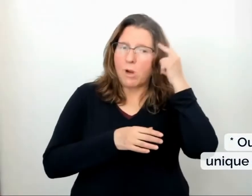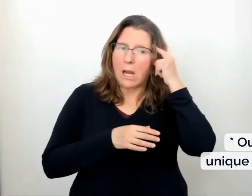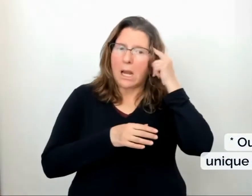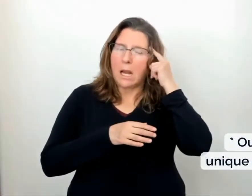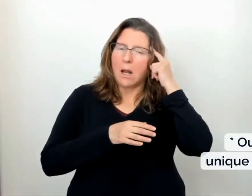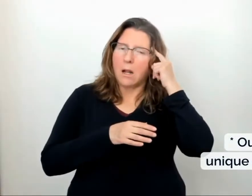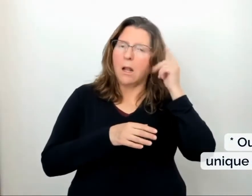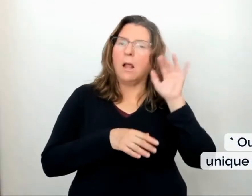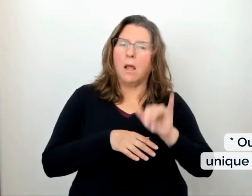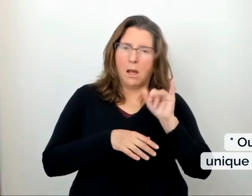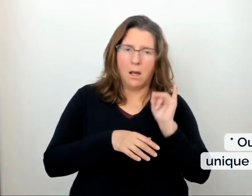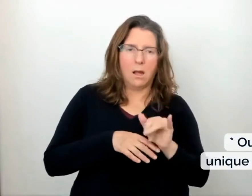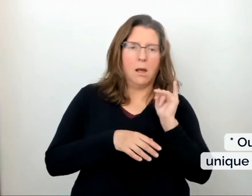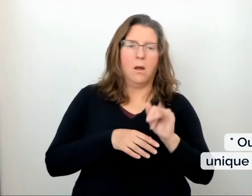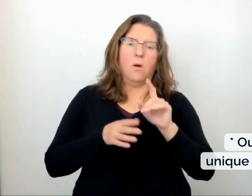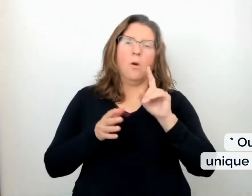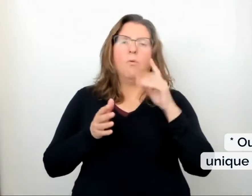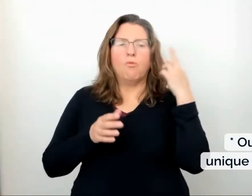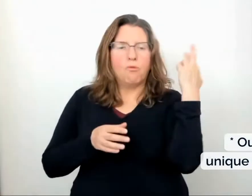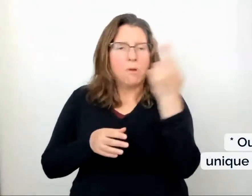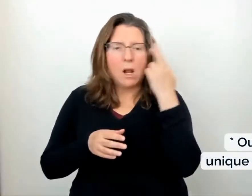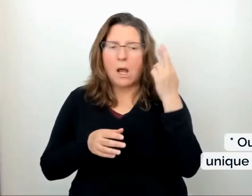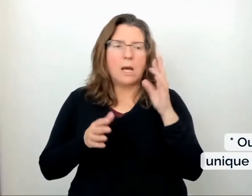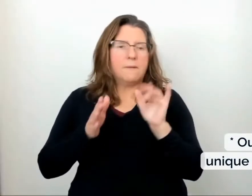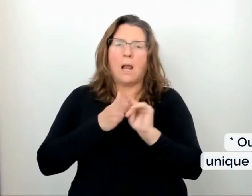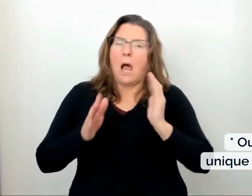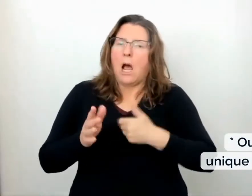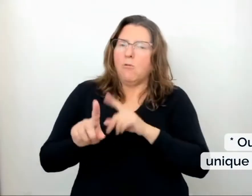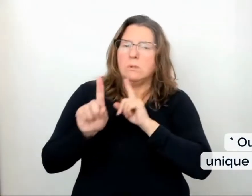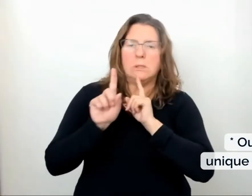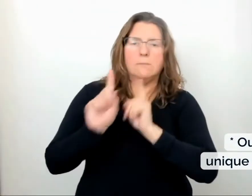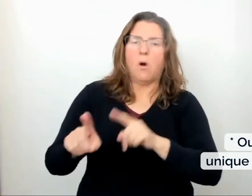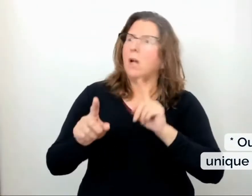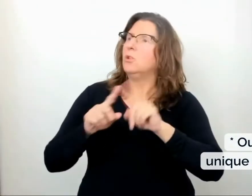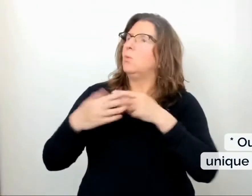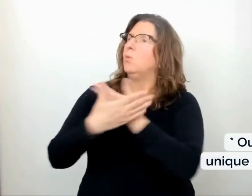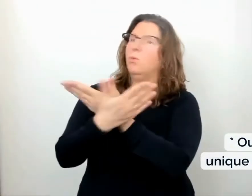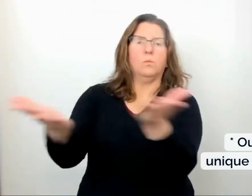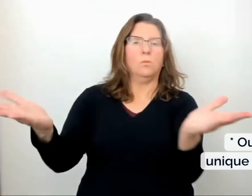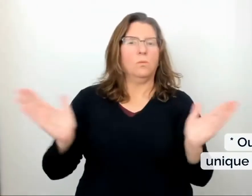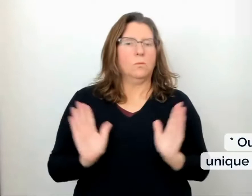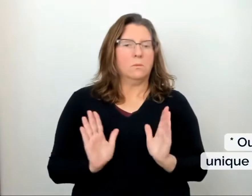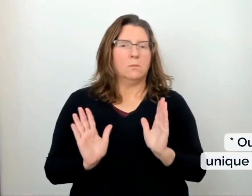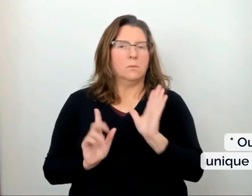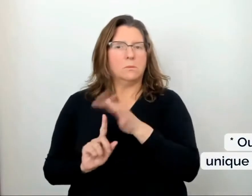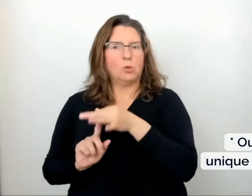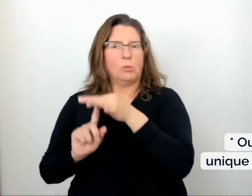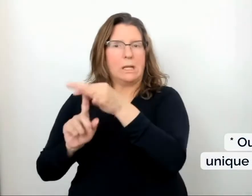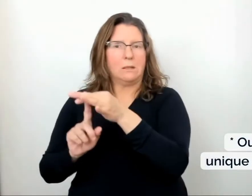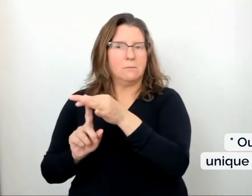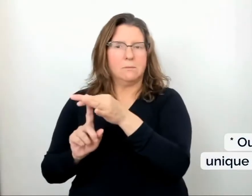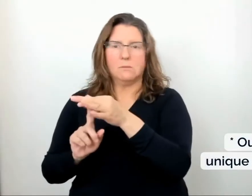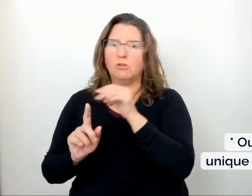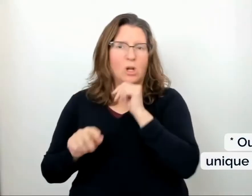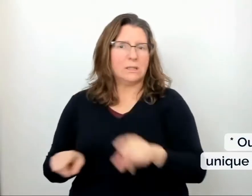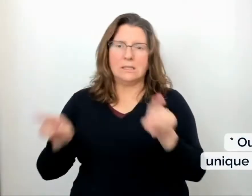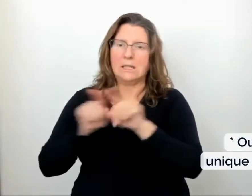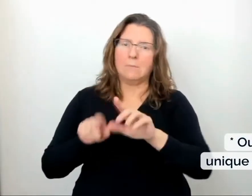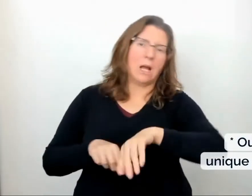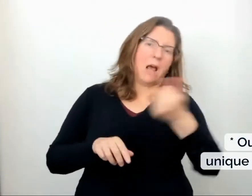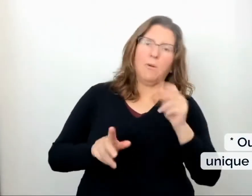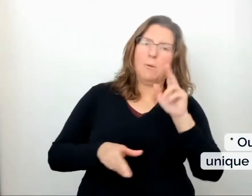In brain research our responses to the same stimuli are as unique as our personal fingerprints.